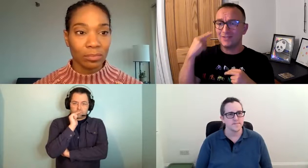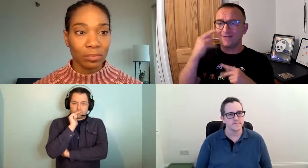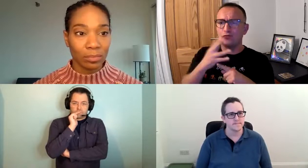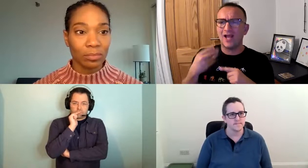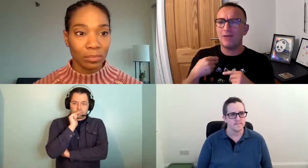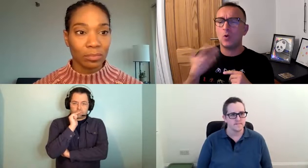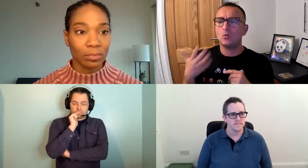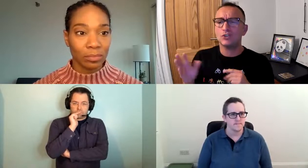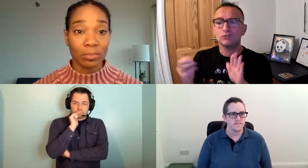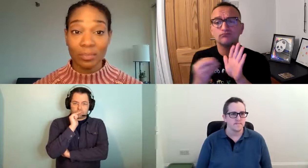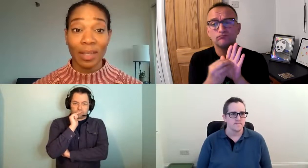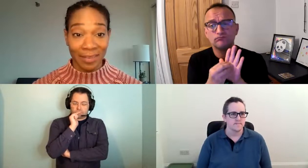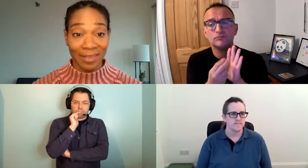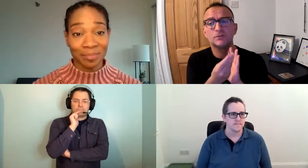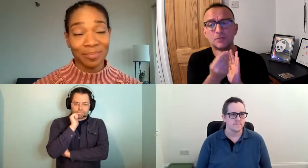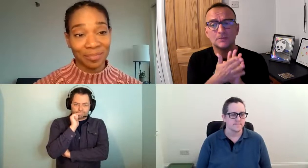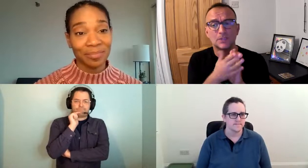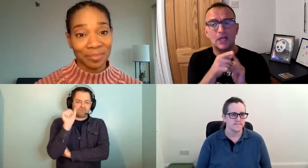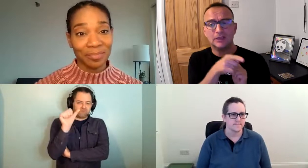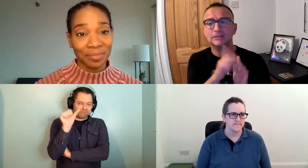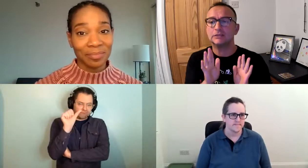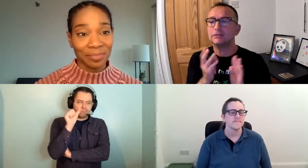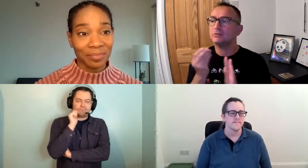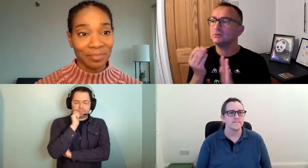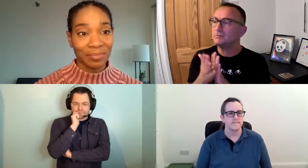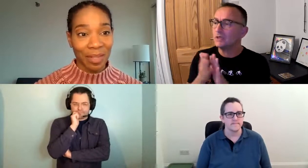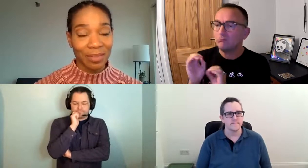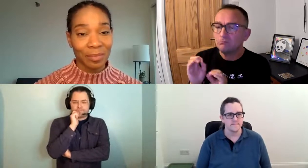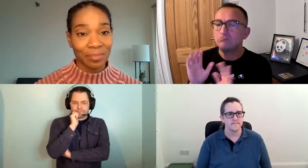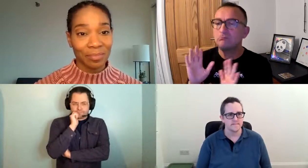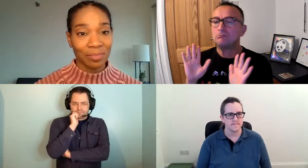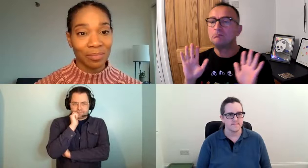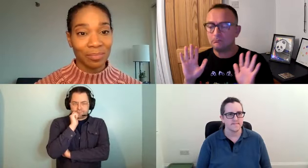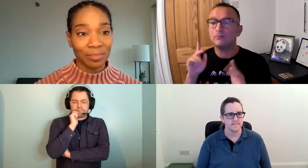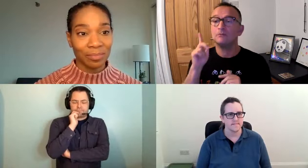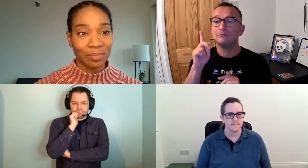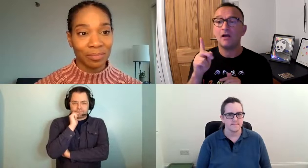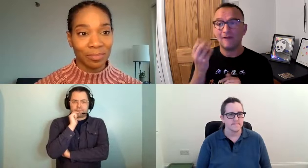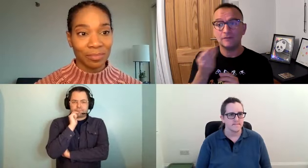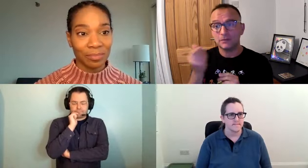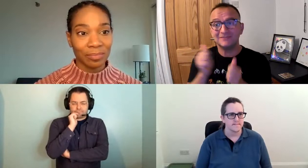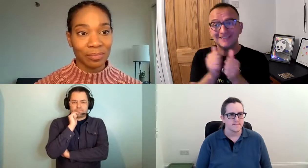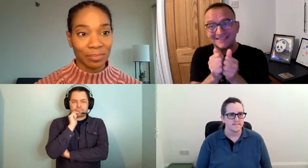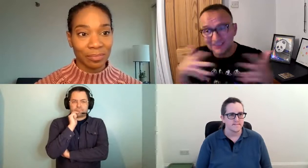Somebody disagree with that, using the sign NB for non binary some people say deaf_people don't know what that